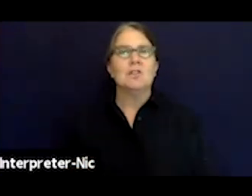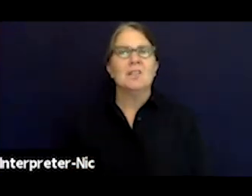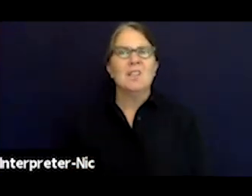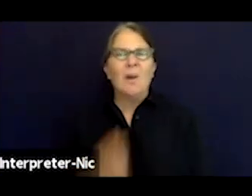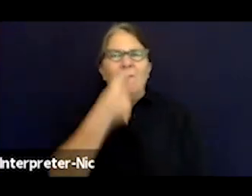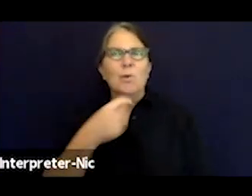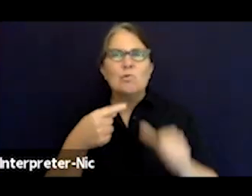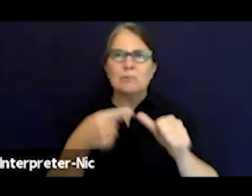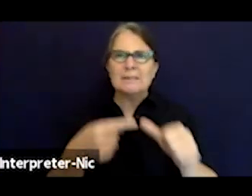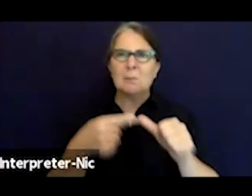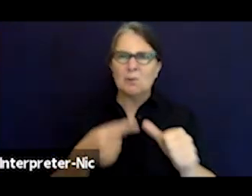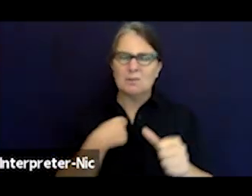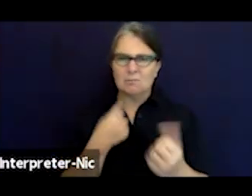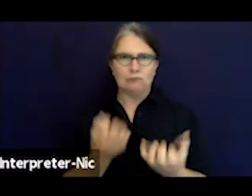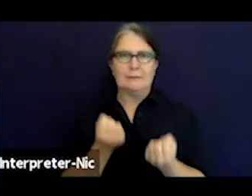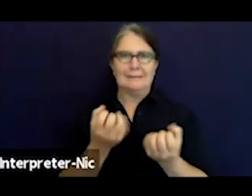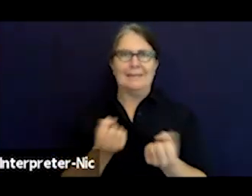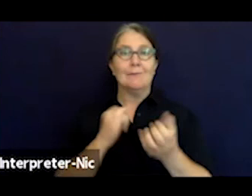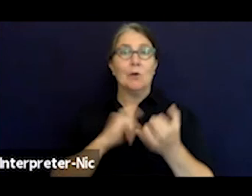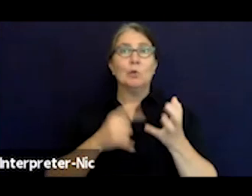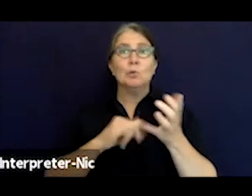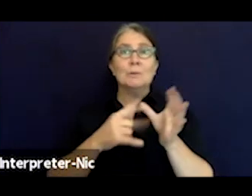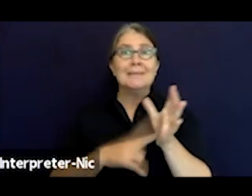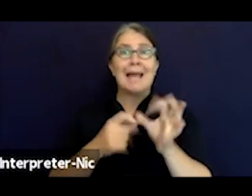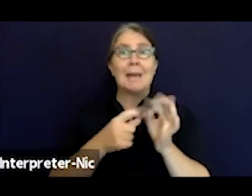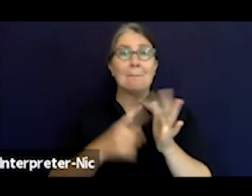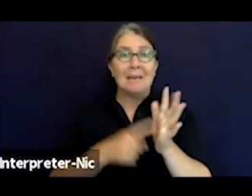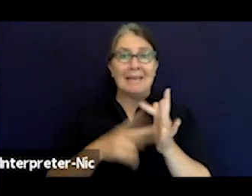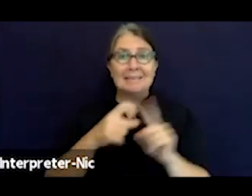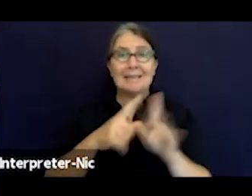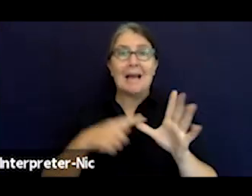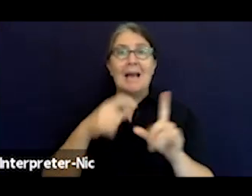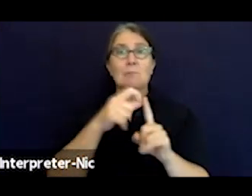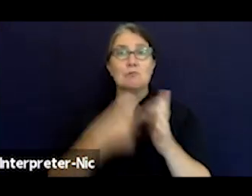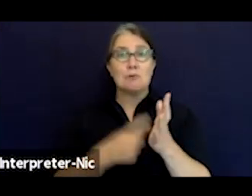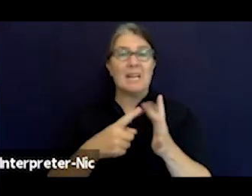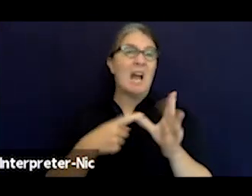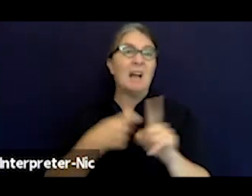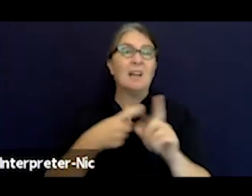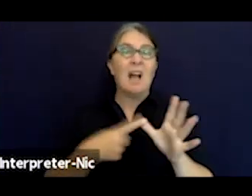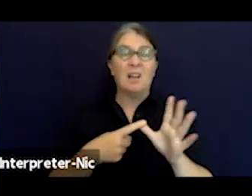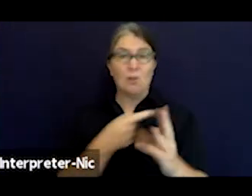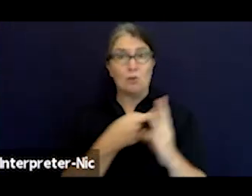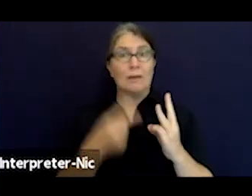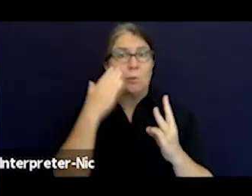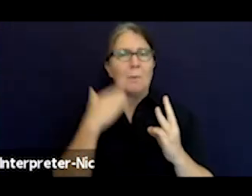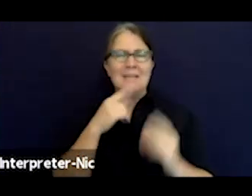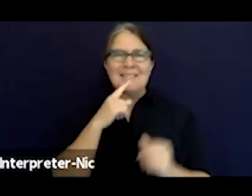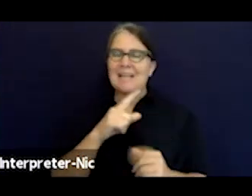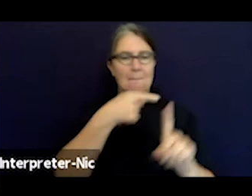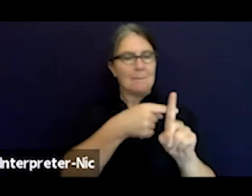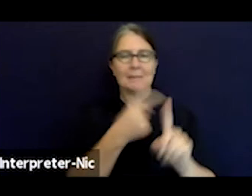received so far. Susan, Belinda and Priyanka have said their take away is the plus 1 concept itself.